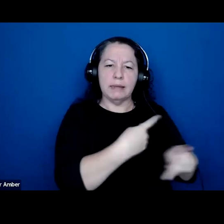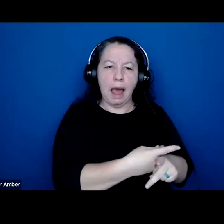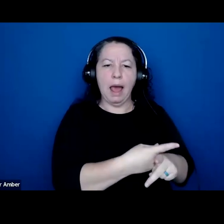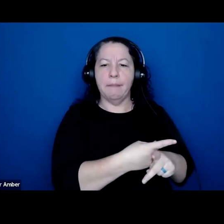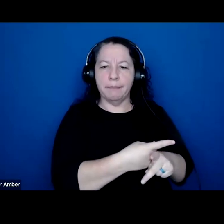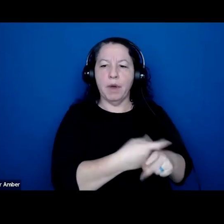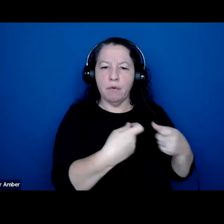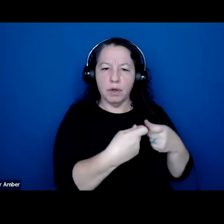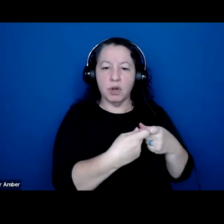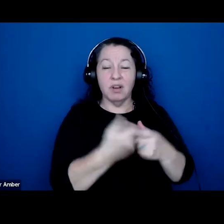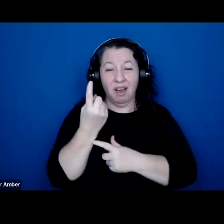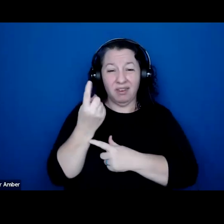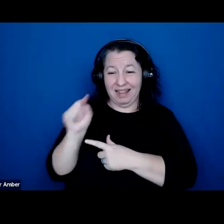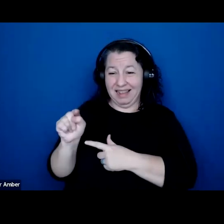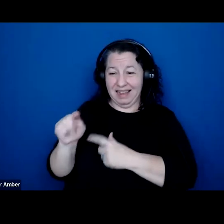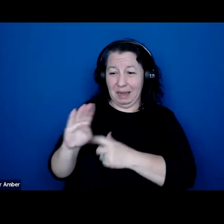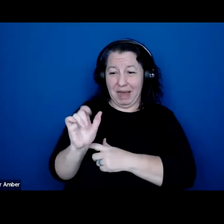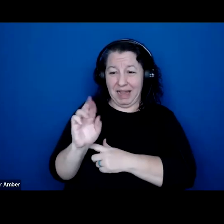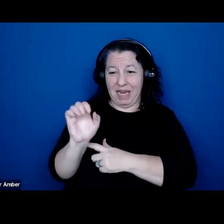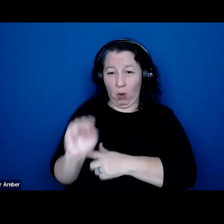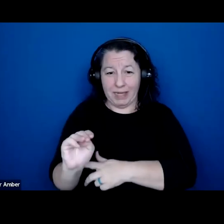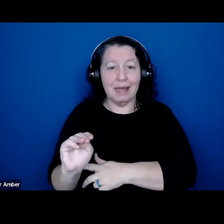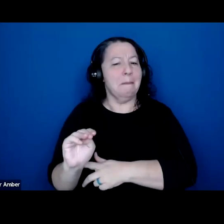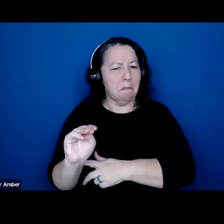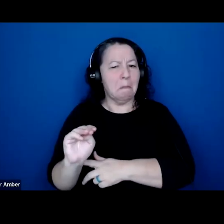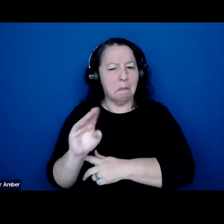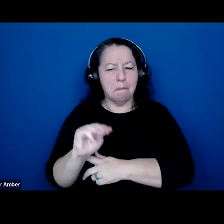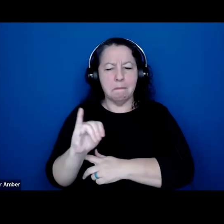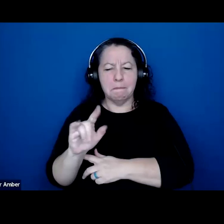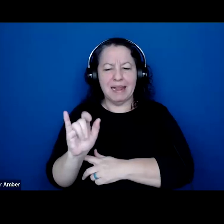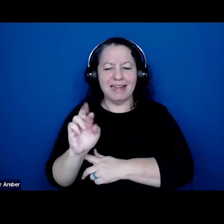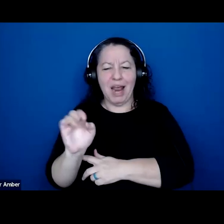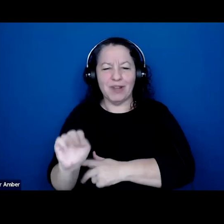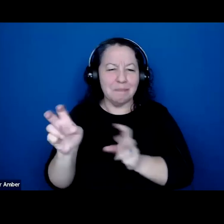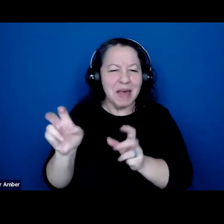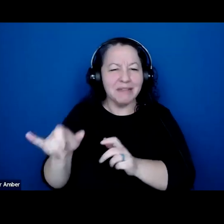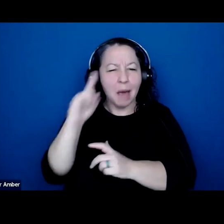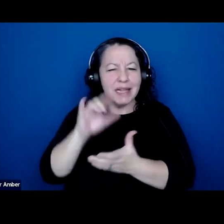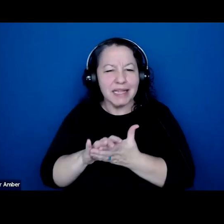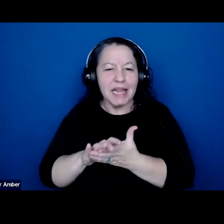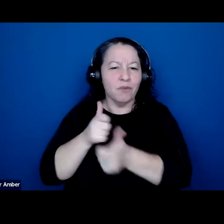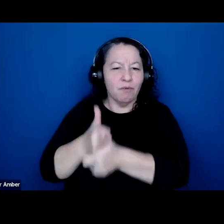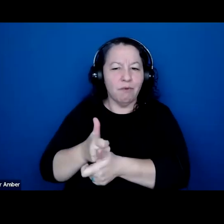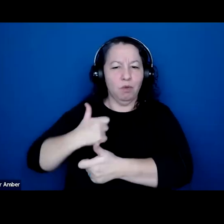out of our conversations and organizing within the climate movement. Today, we'll hear from an exciting lineup of speakers